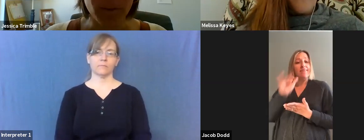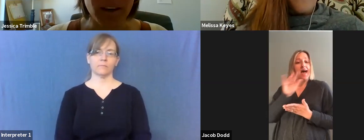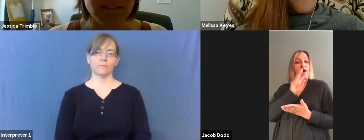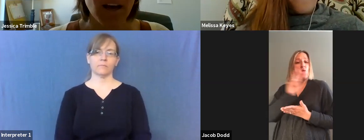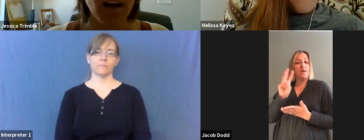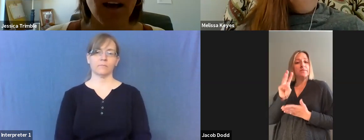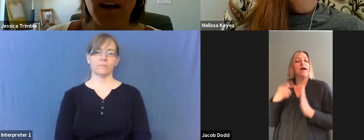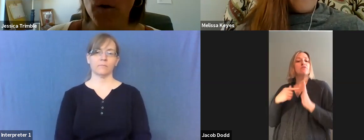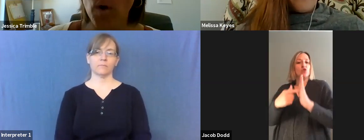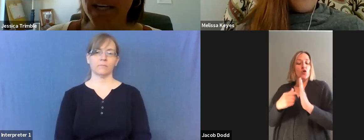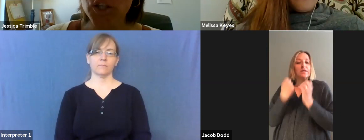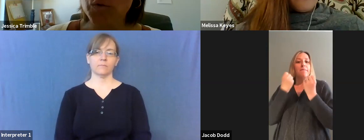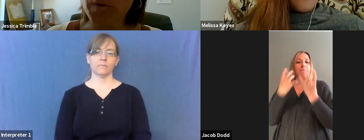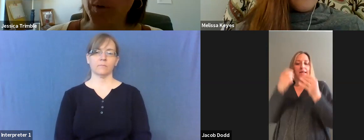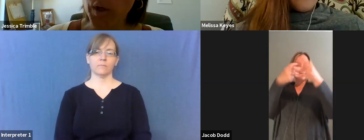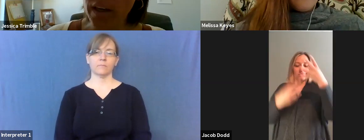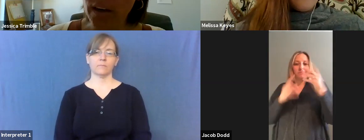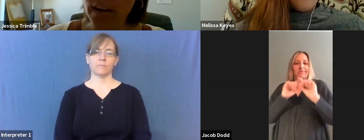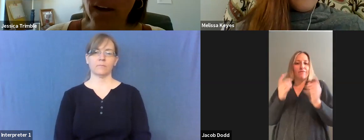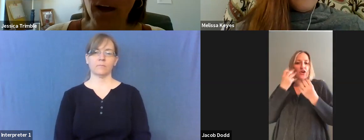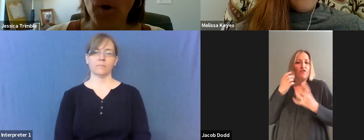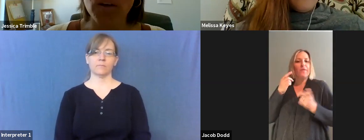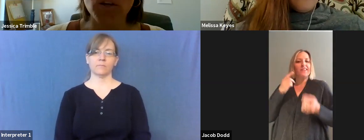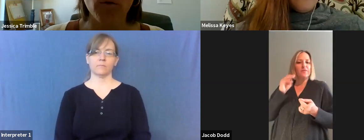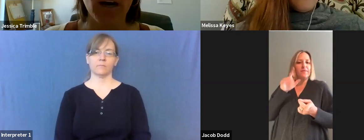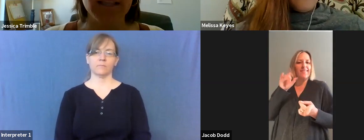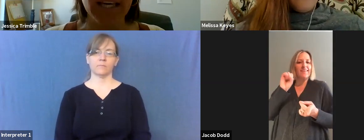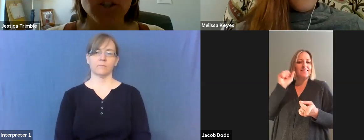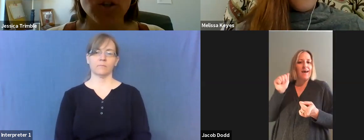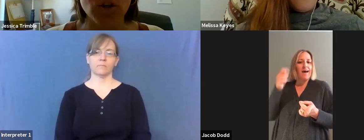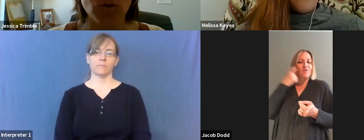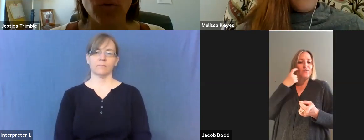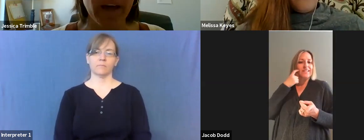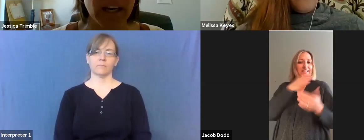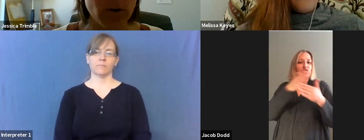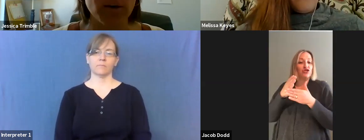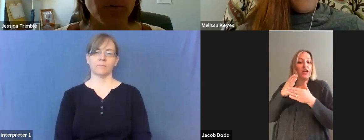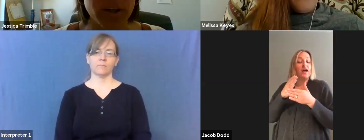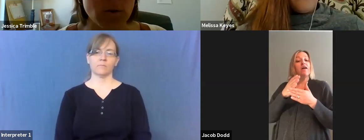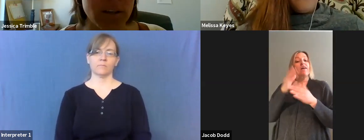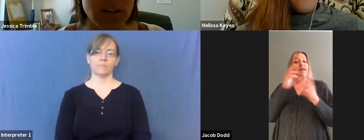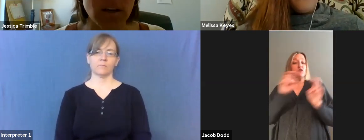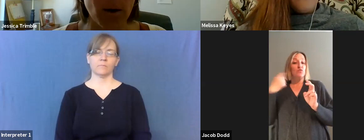with us, what issues we've been working on, also links to vetted credible resources